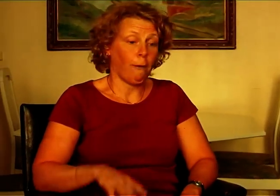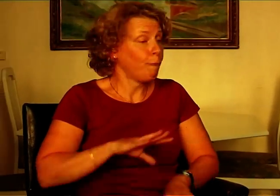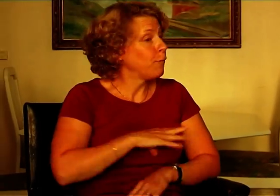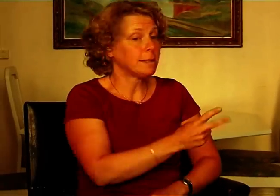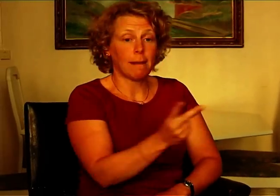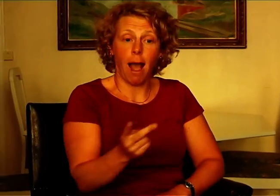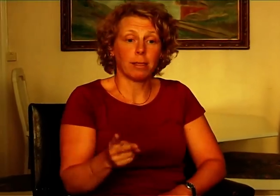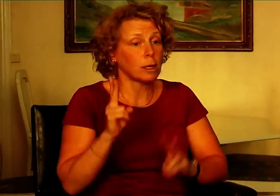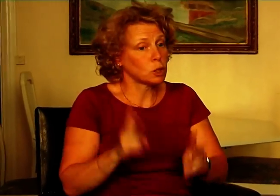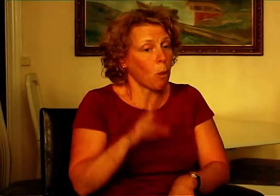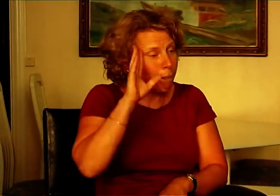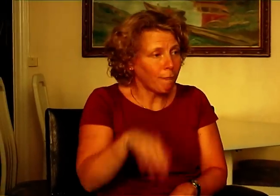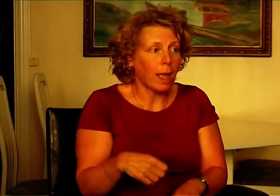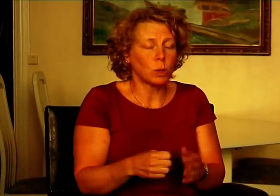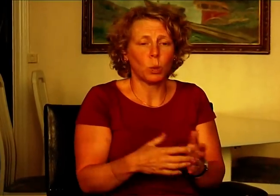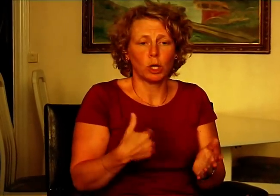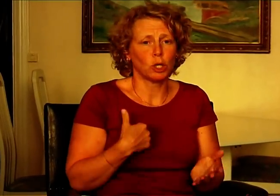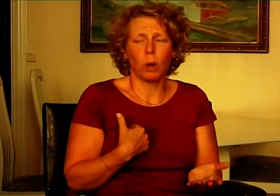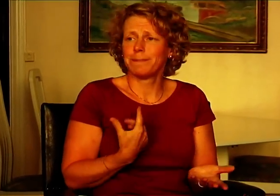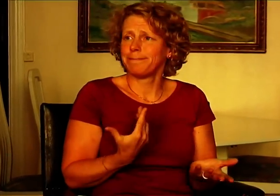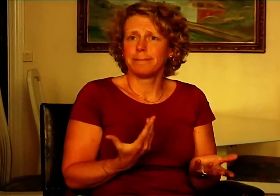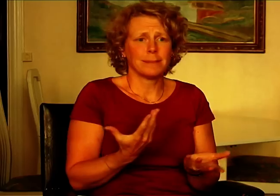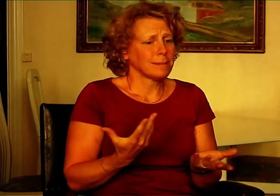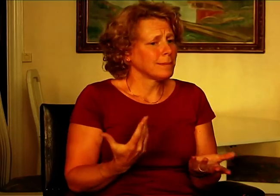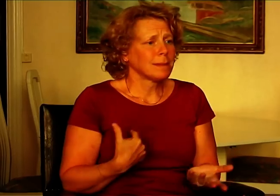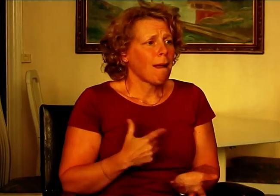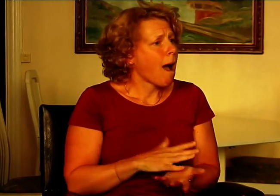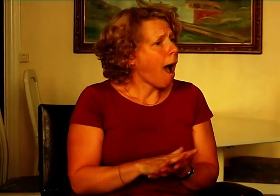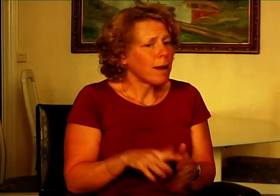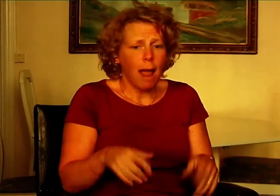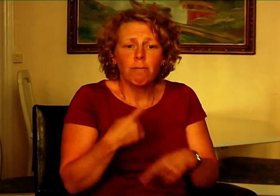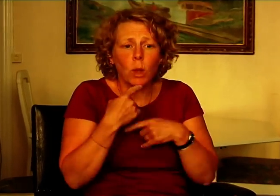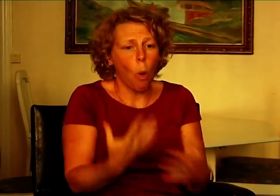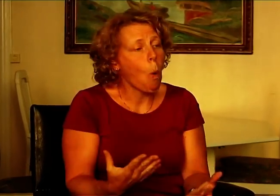No one knows, because I never told-